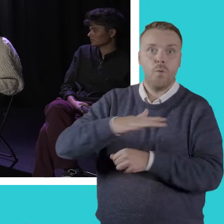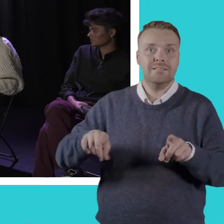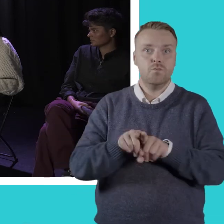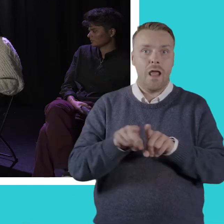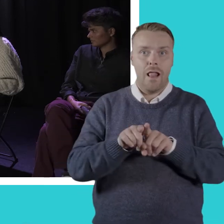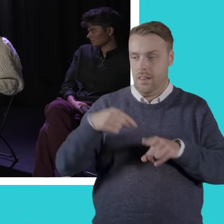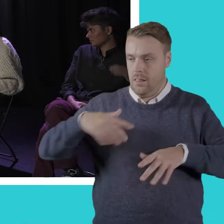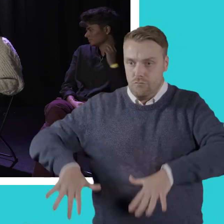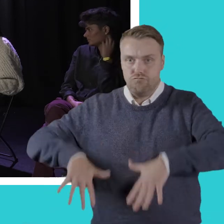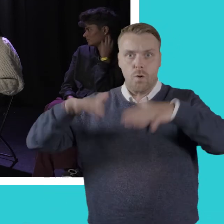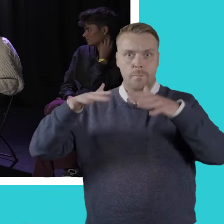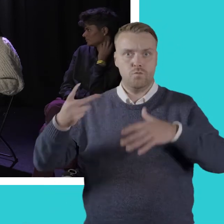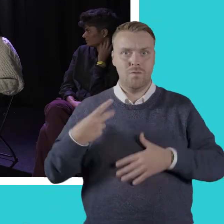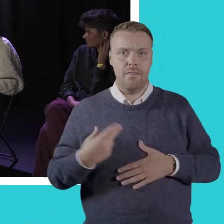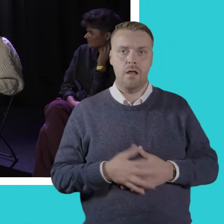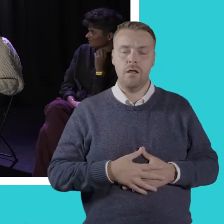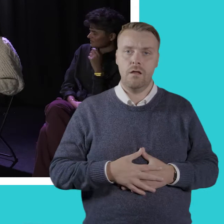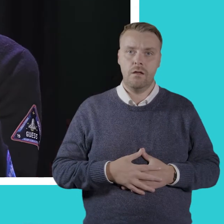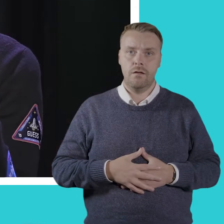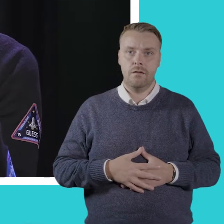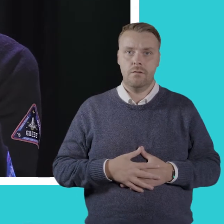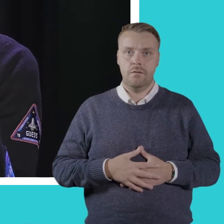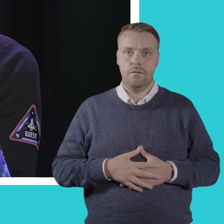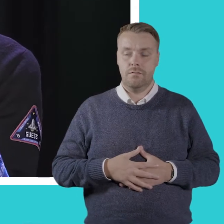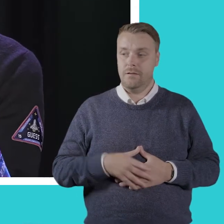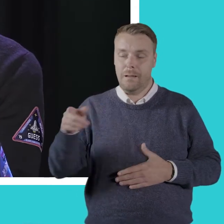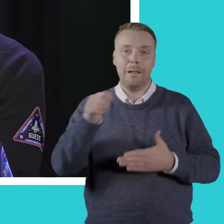if we go out to restaurants we go and play bingo we played bingo people can laugh